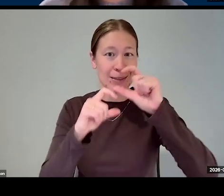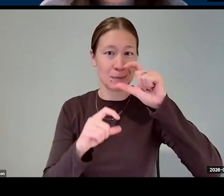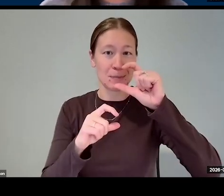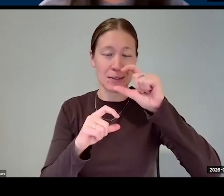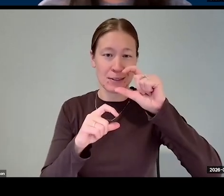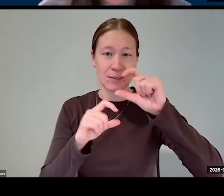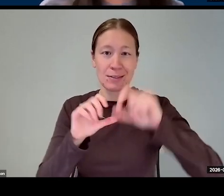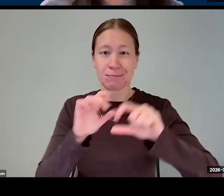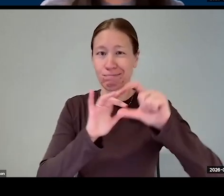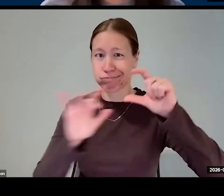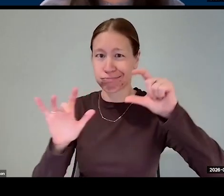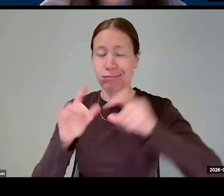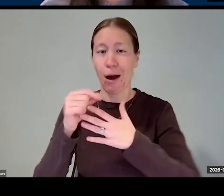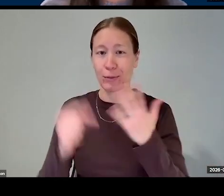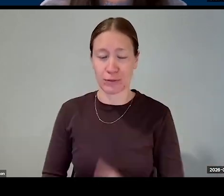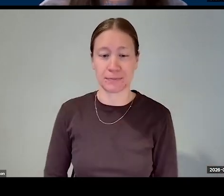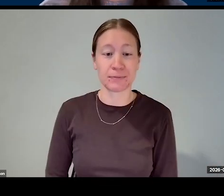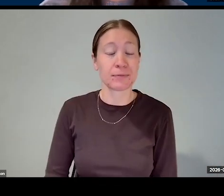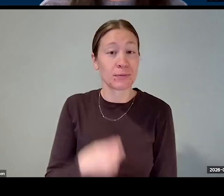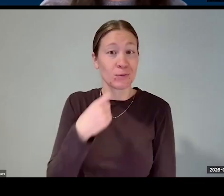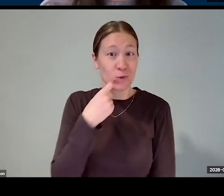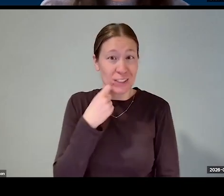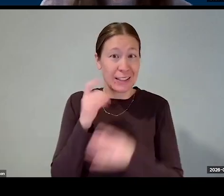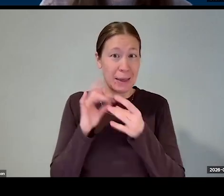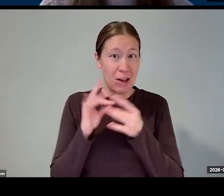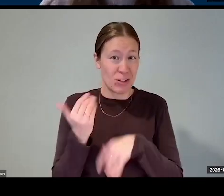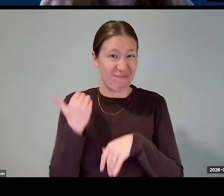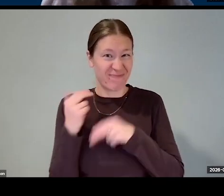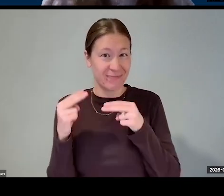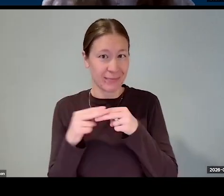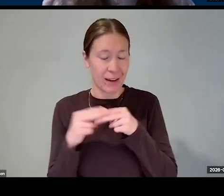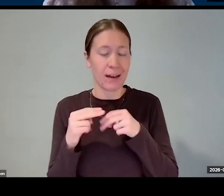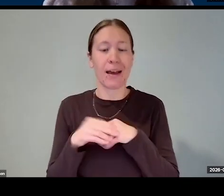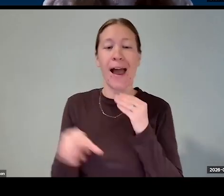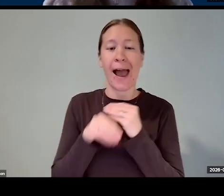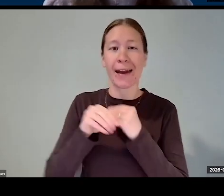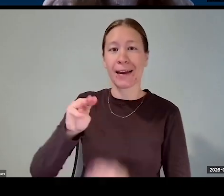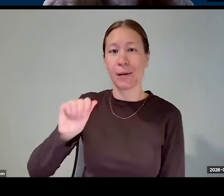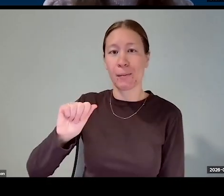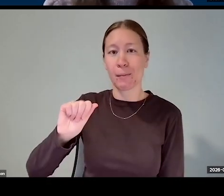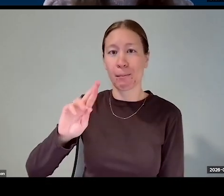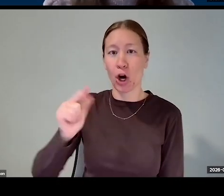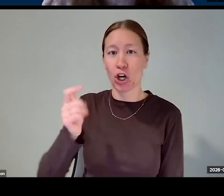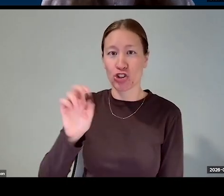I mentioned this on the previous slide about leaving margin space. If you can't fit everything on one slide,